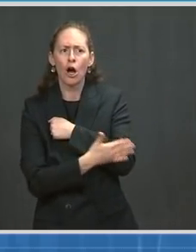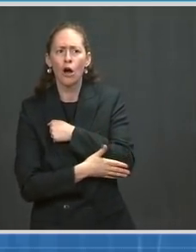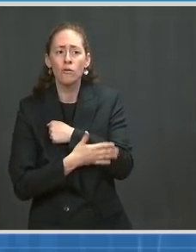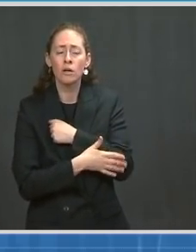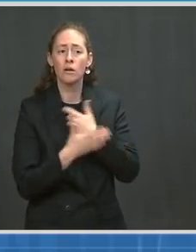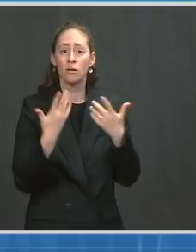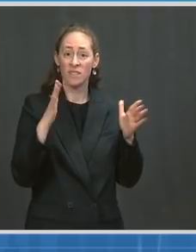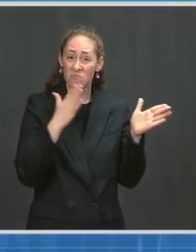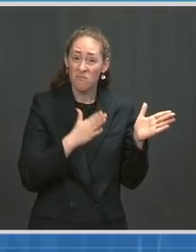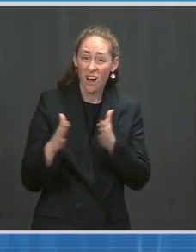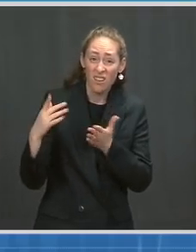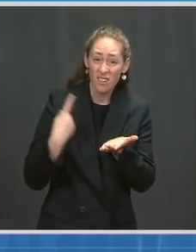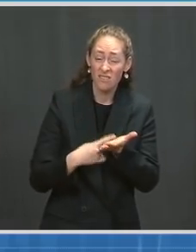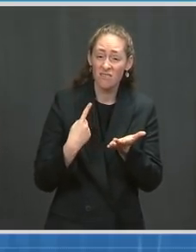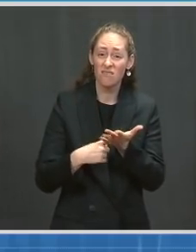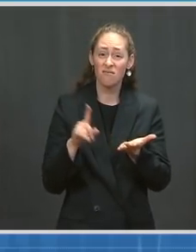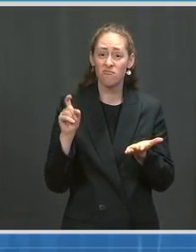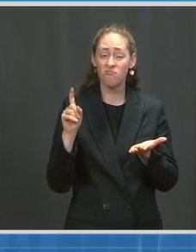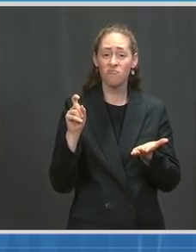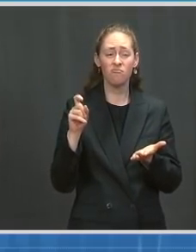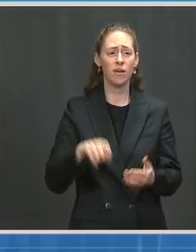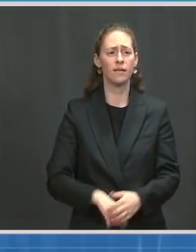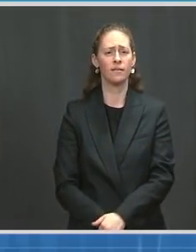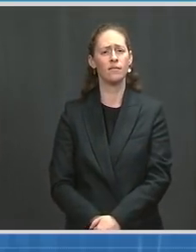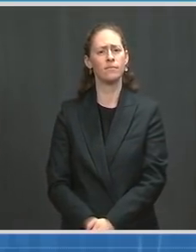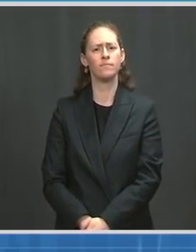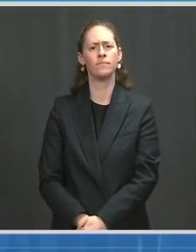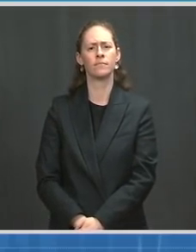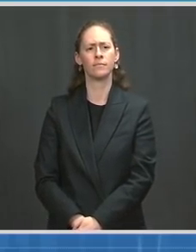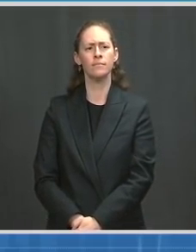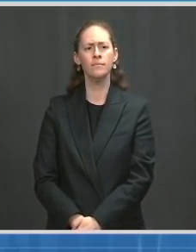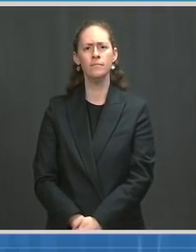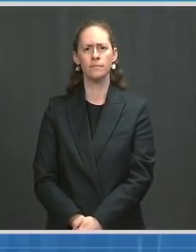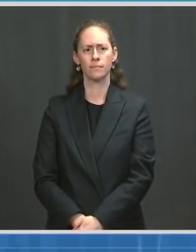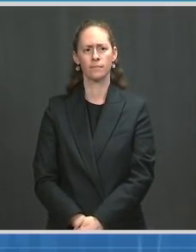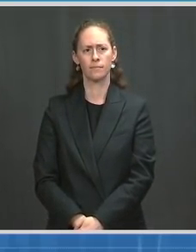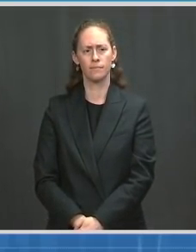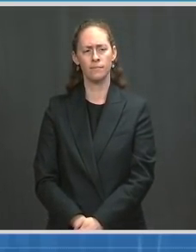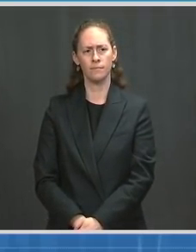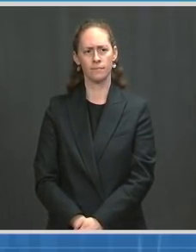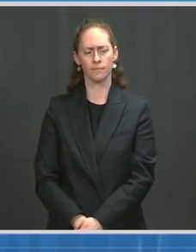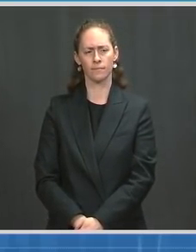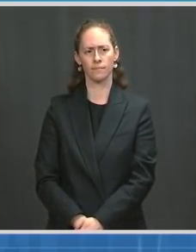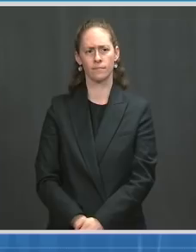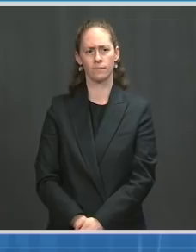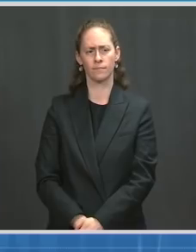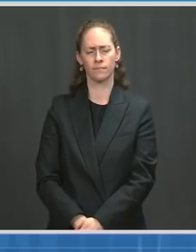which is the impact of -- the improving outlook of the pandemic